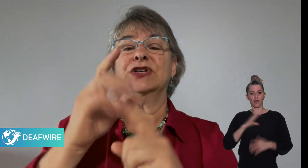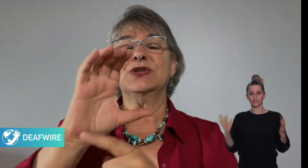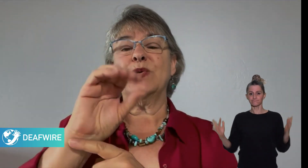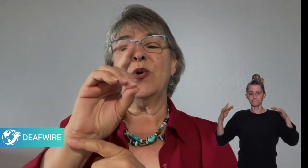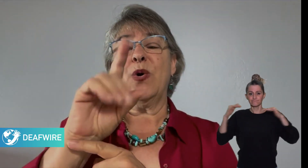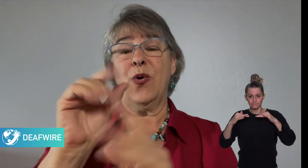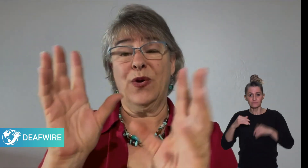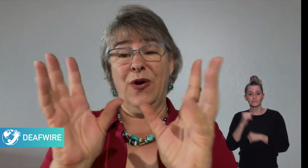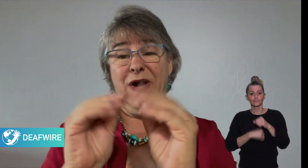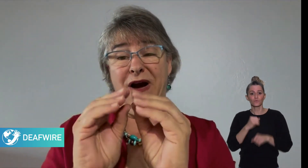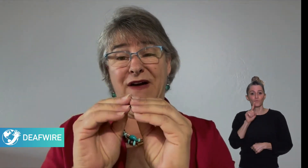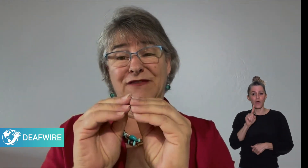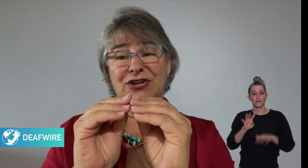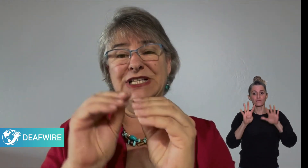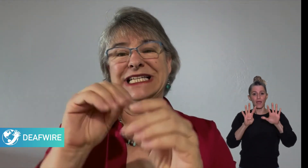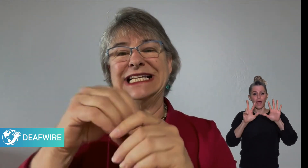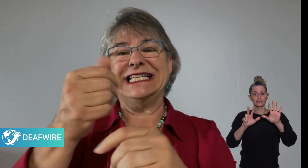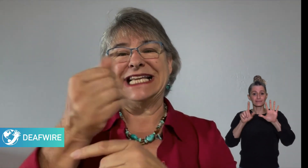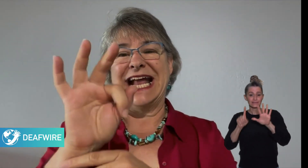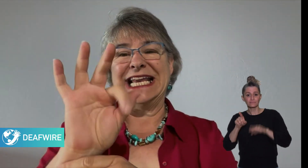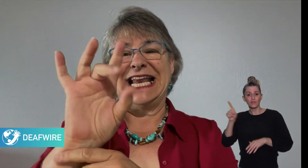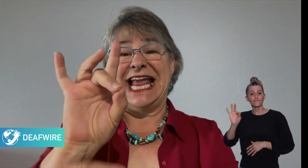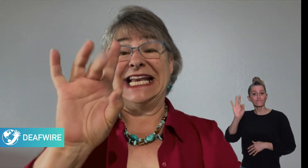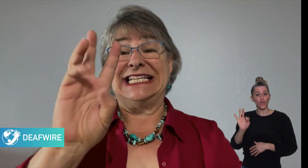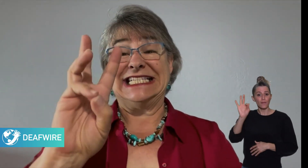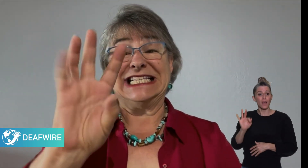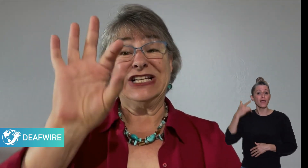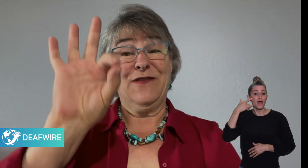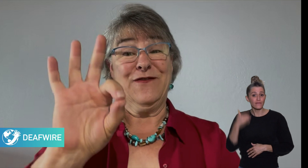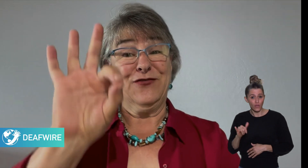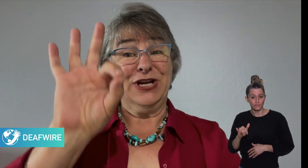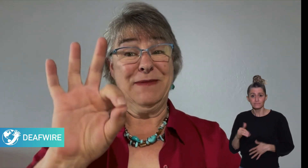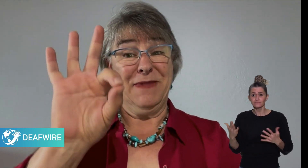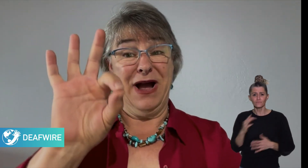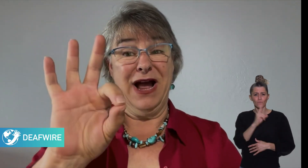the first CODA conference in 1986 in Fremont, California.